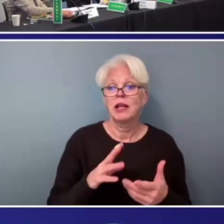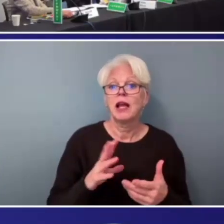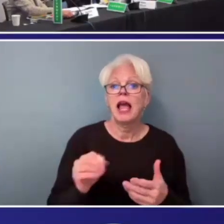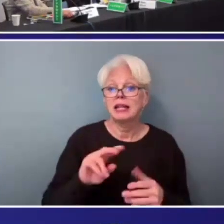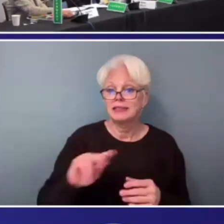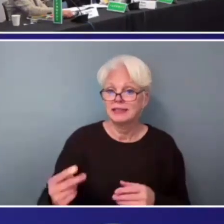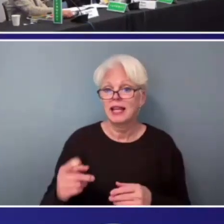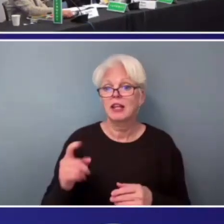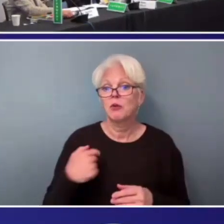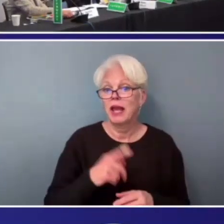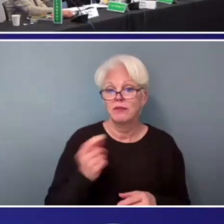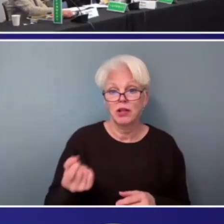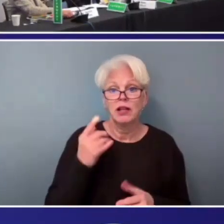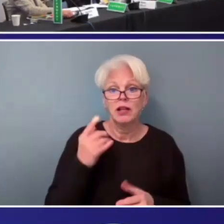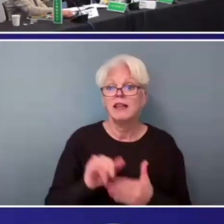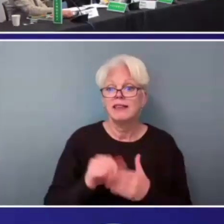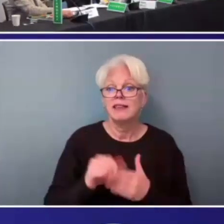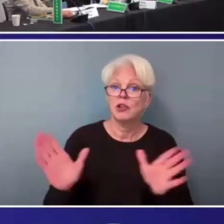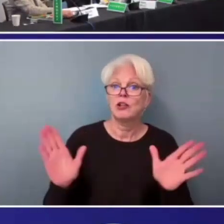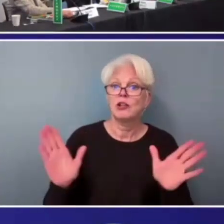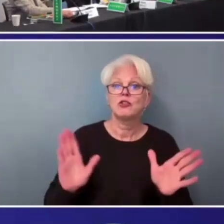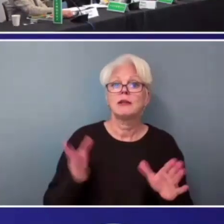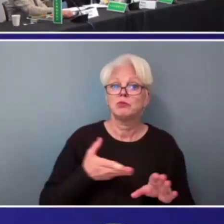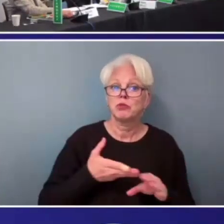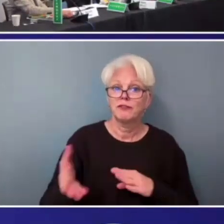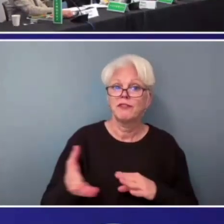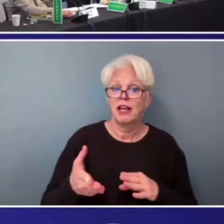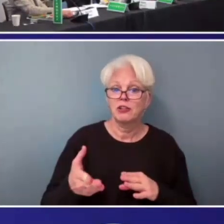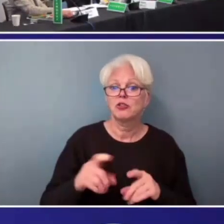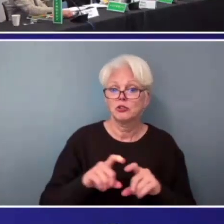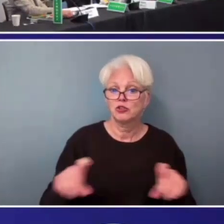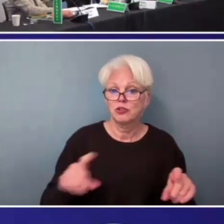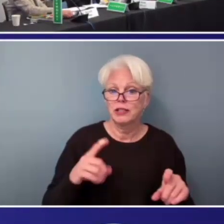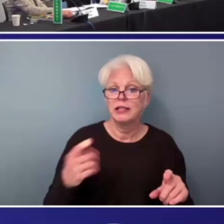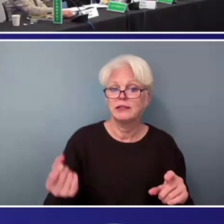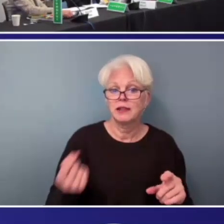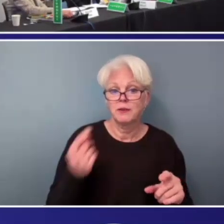generally professional degrees appear to be understood based on this list as requiring